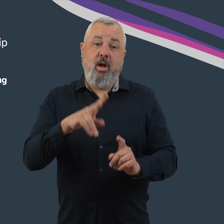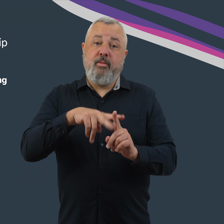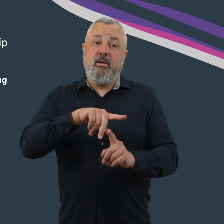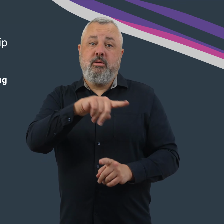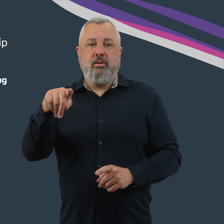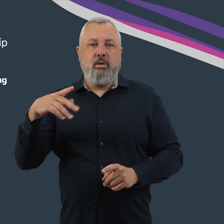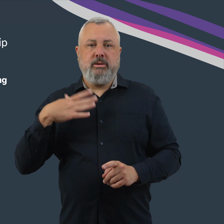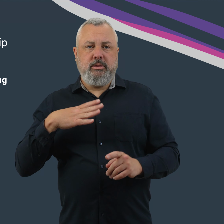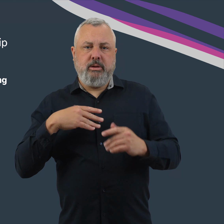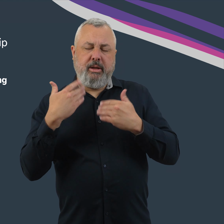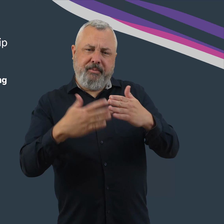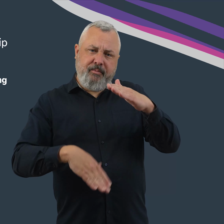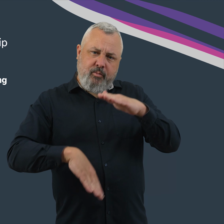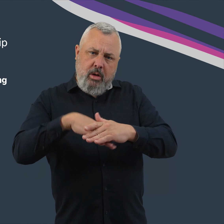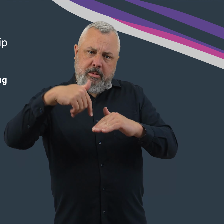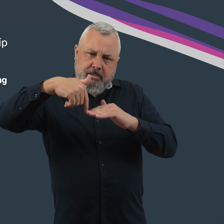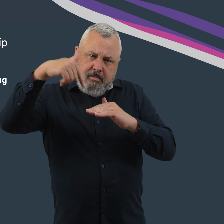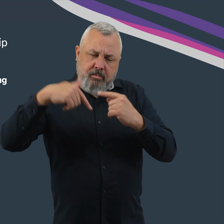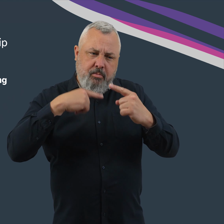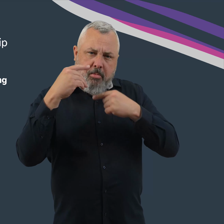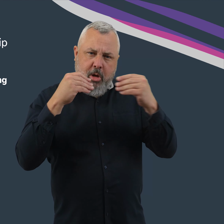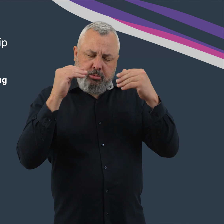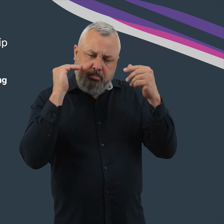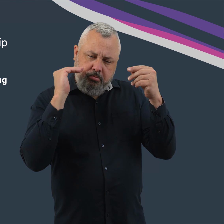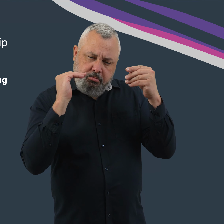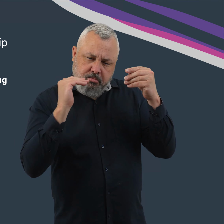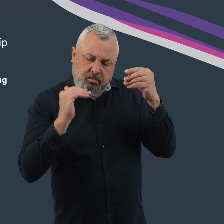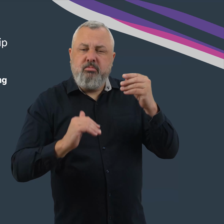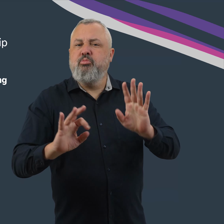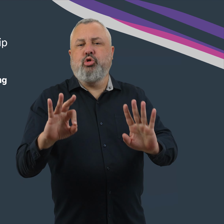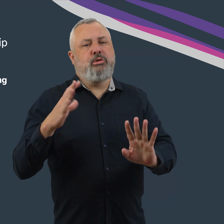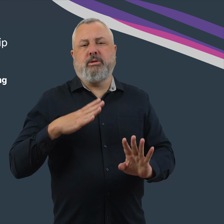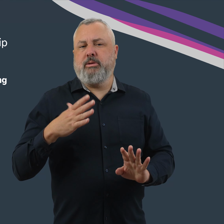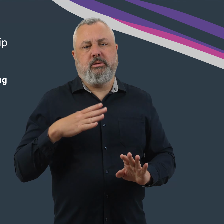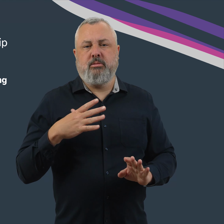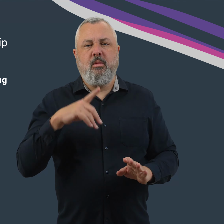Applicants do not need to provide a detailed budget of how these funds will be used in this application.